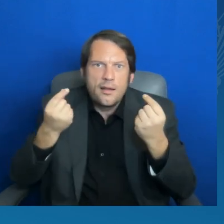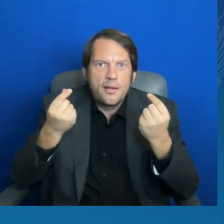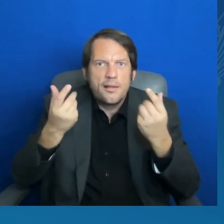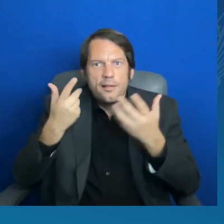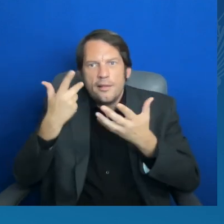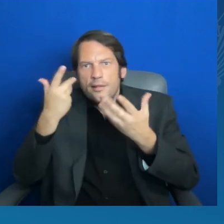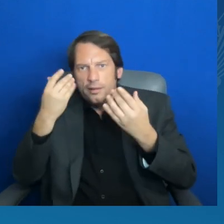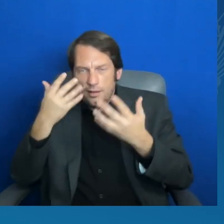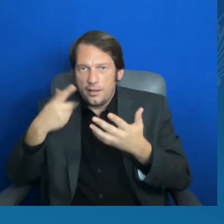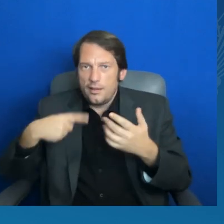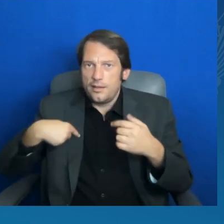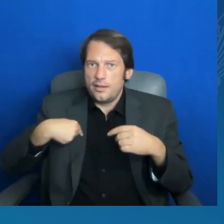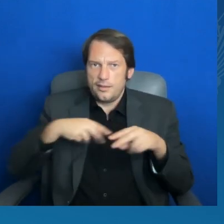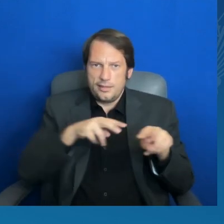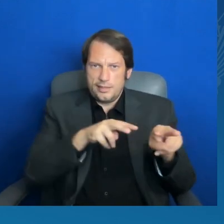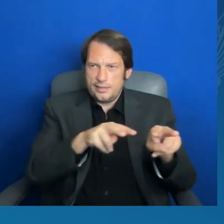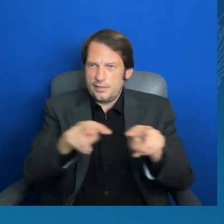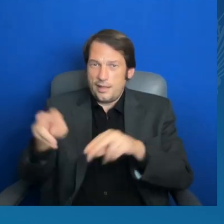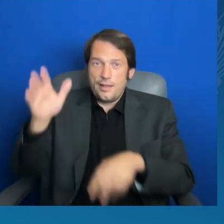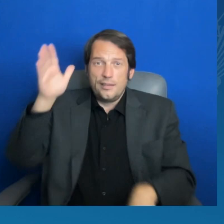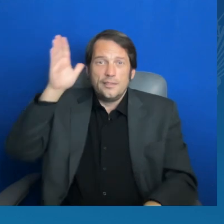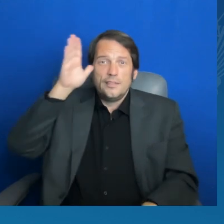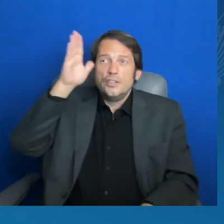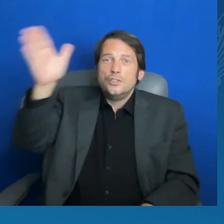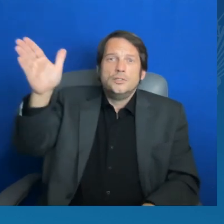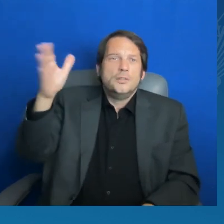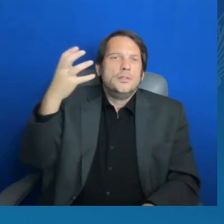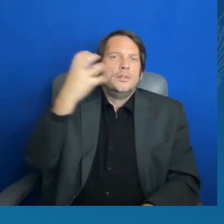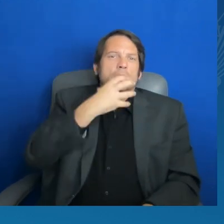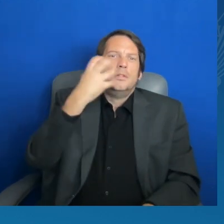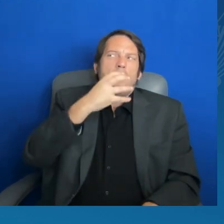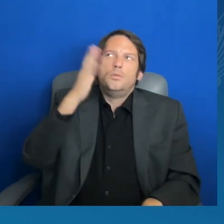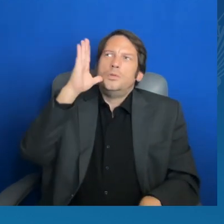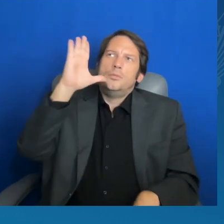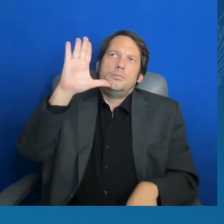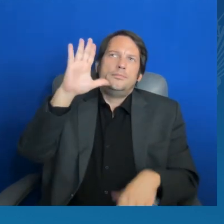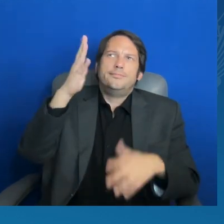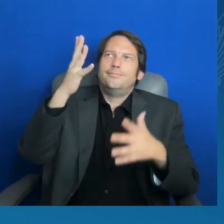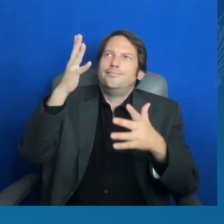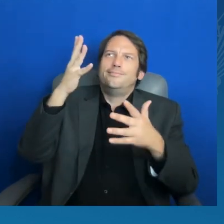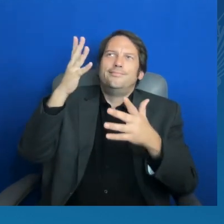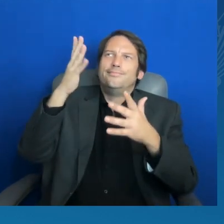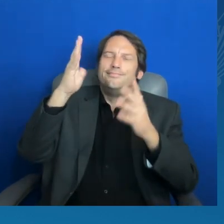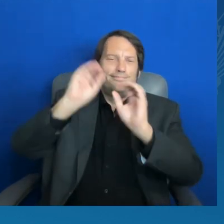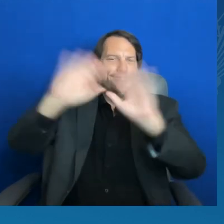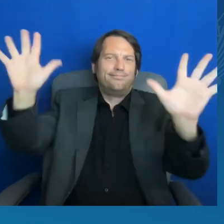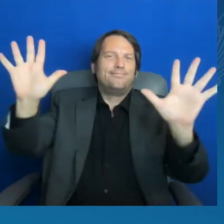Ms. Ferrell-Zabala: Thank you. Well, we're so glad to have you here. And thank you all for being here. We feel the love all the way up on the stage.